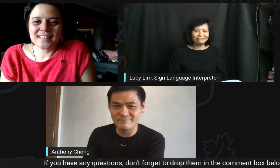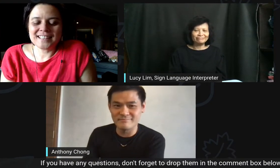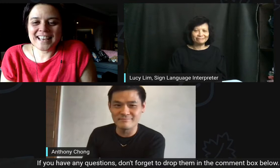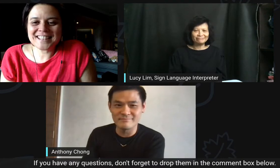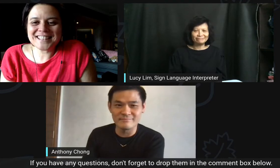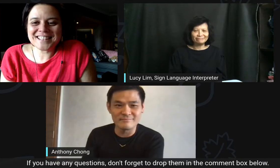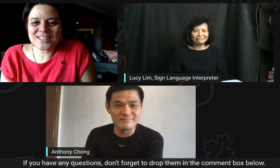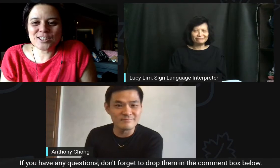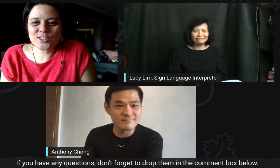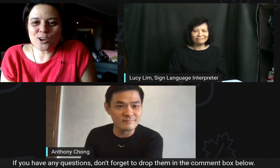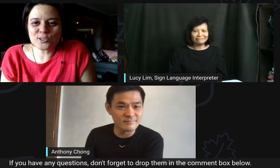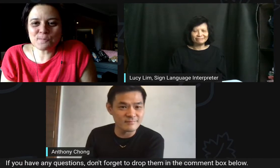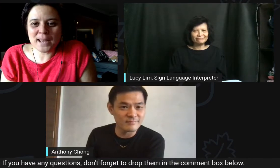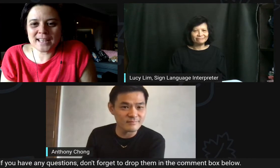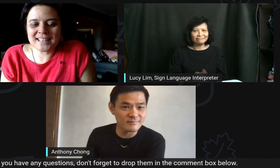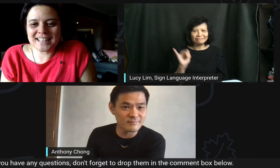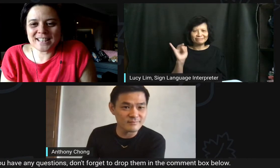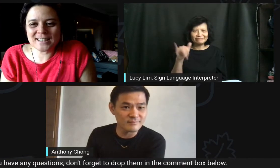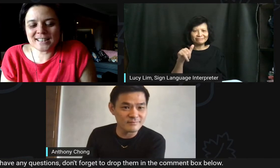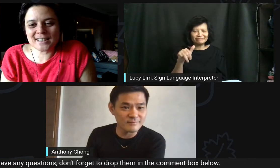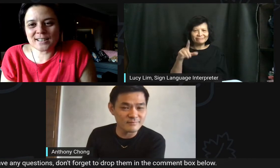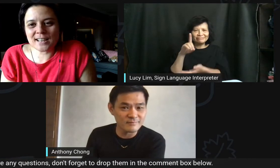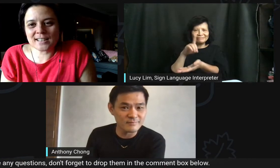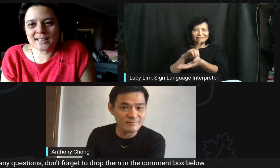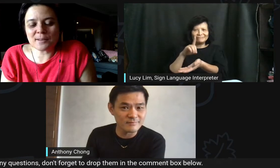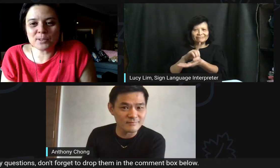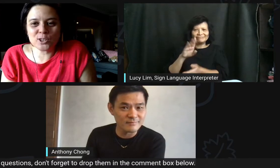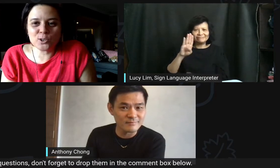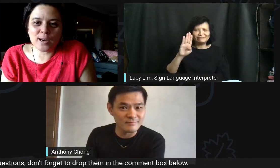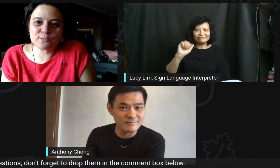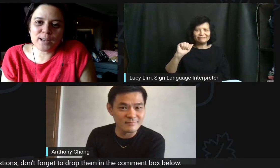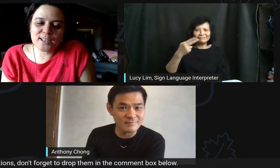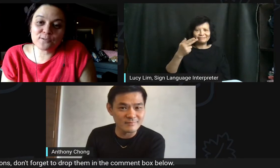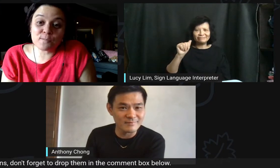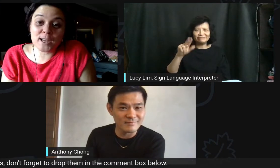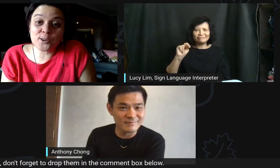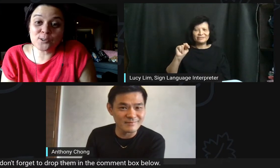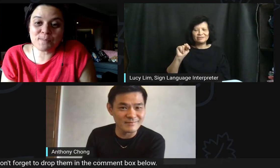Yes, Dr Behan is somebody who I read from my own